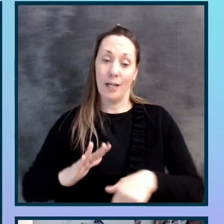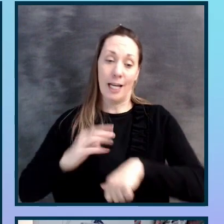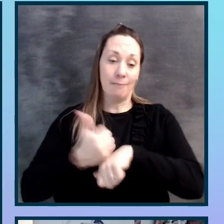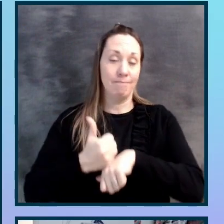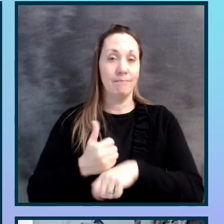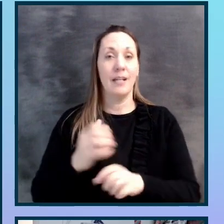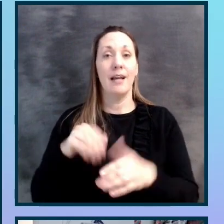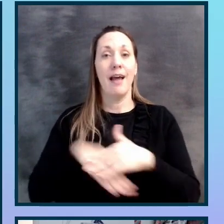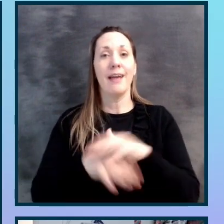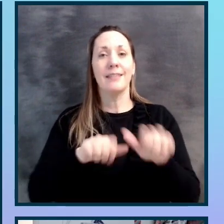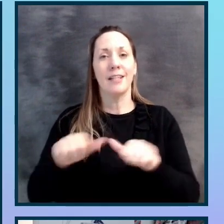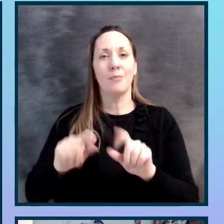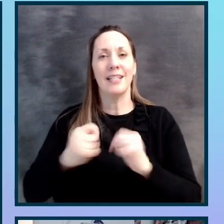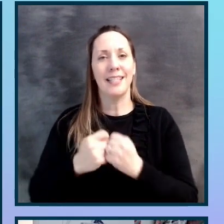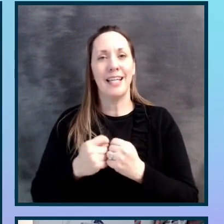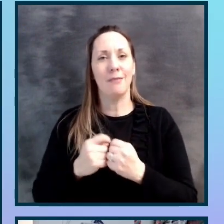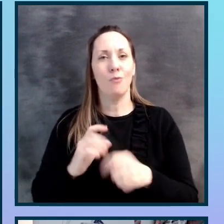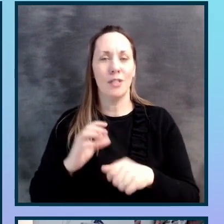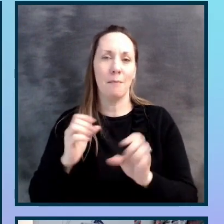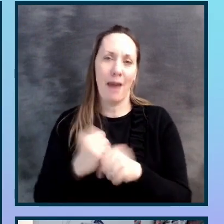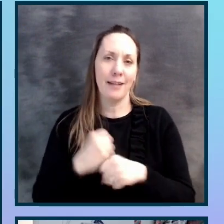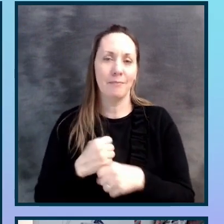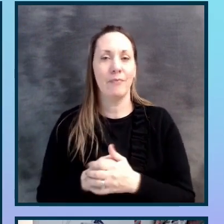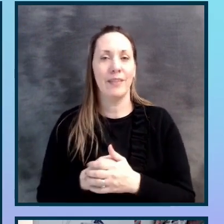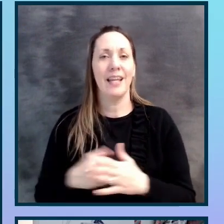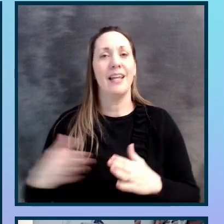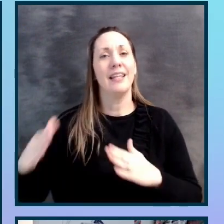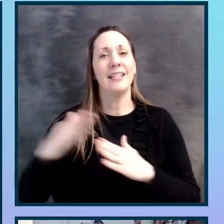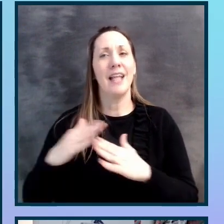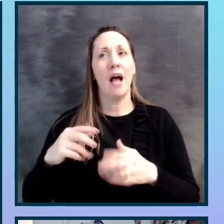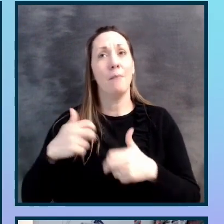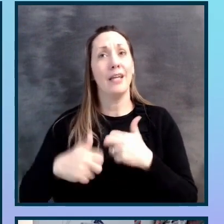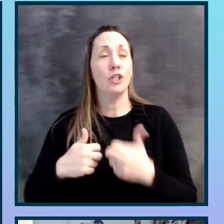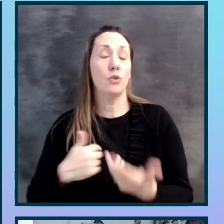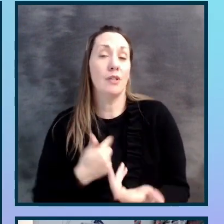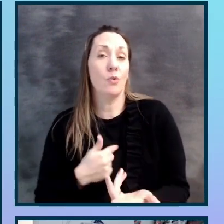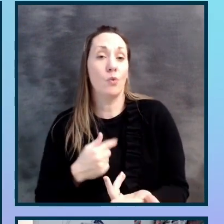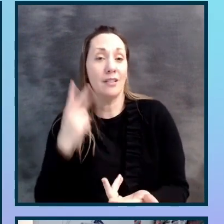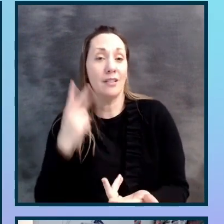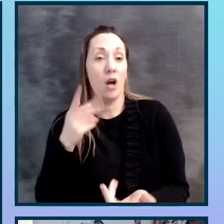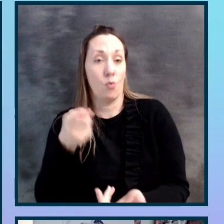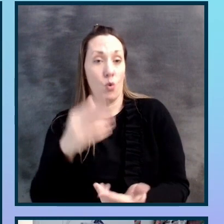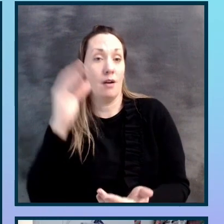The top accessibility concerns or, excuse me, issues we encountered are listed here: